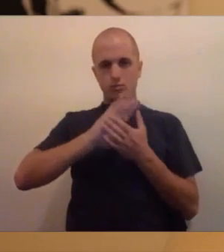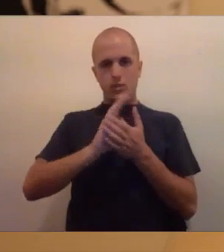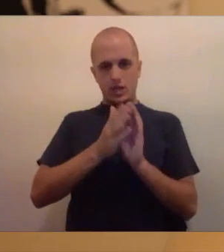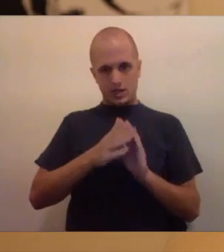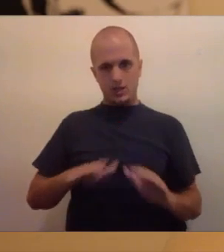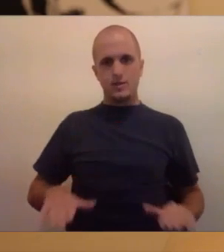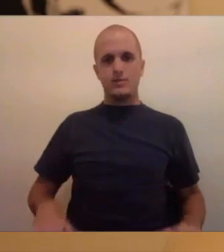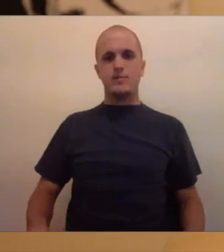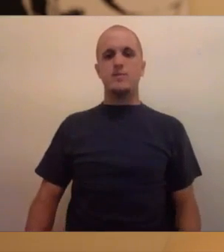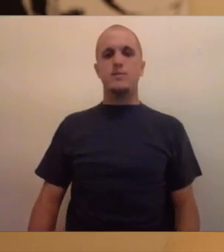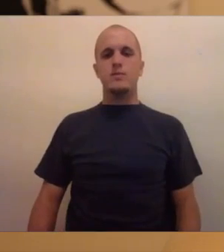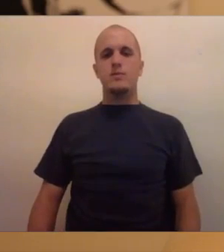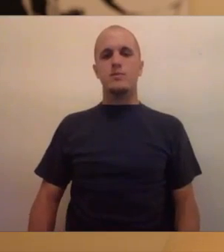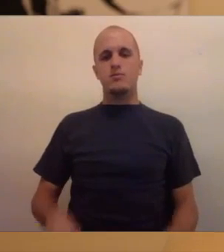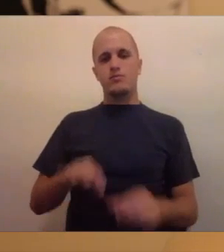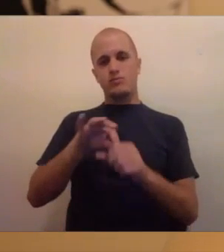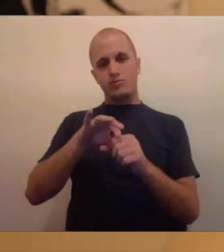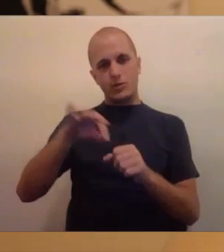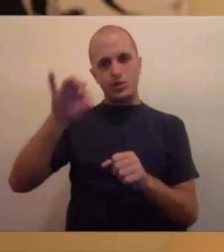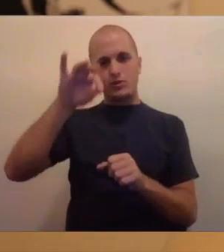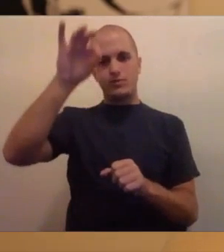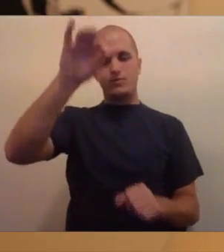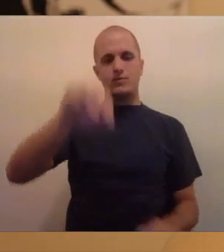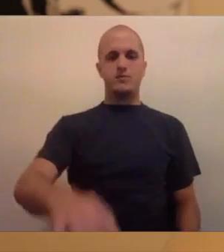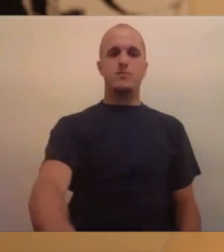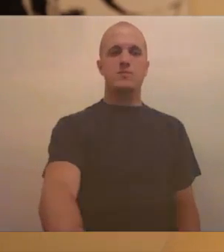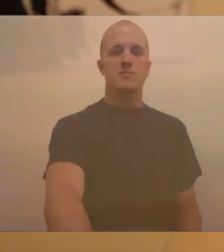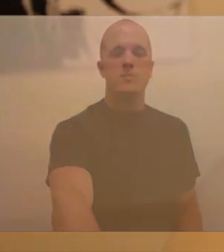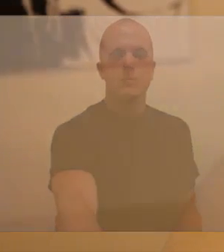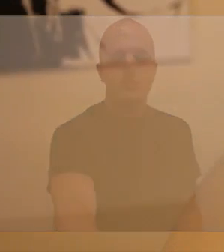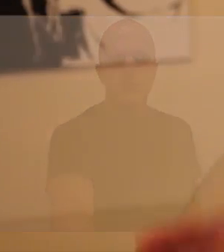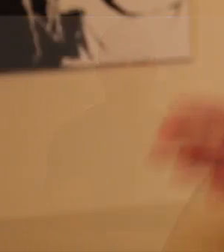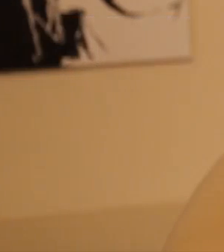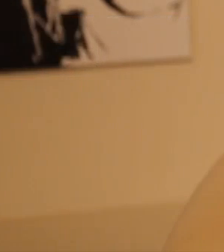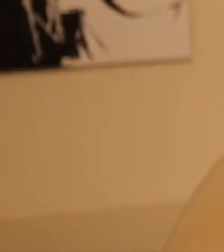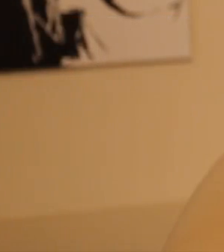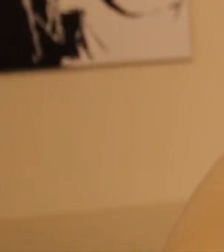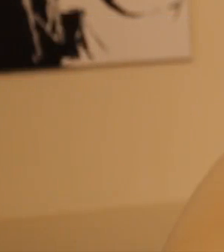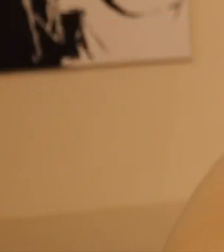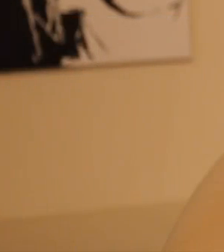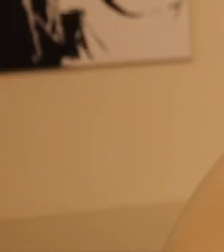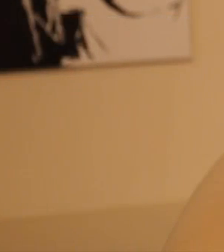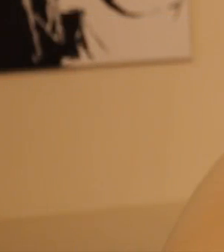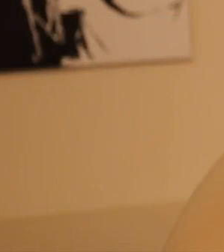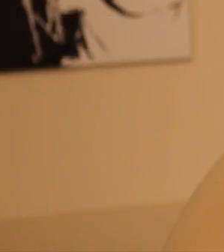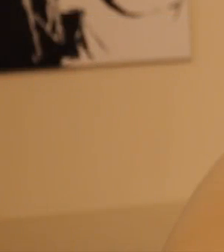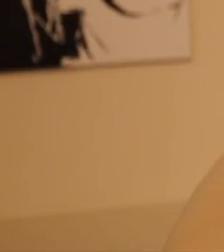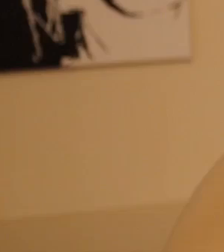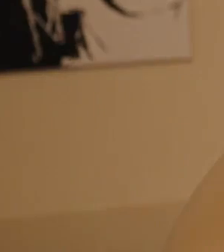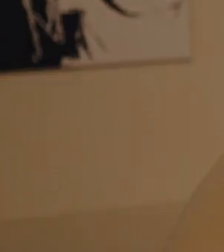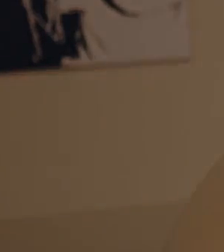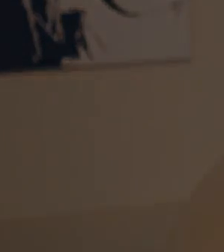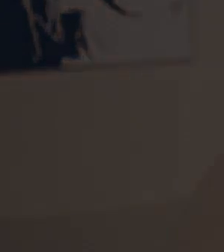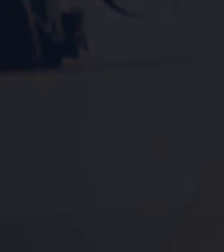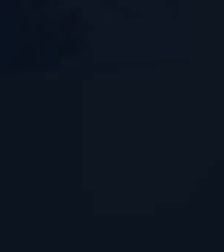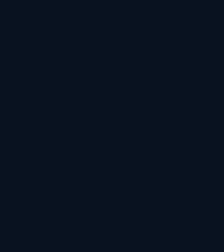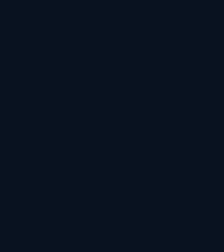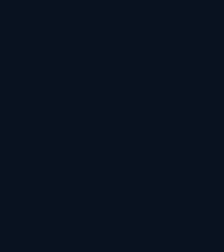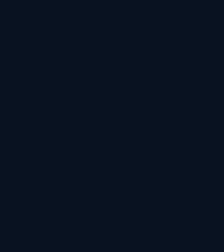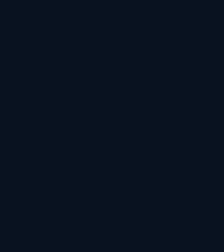spirituality will be there. Inner-peace. Spirituality.